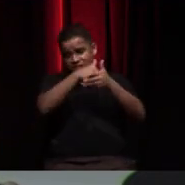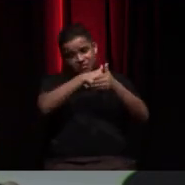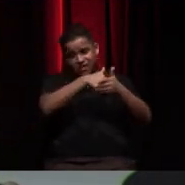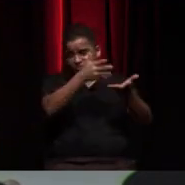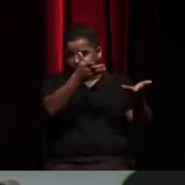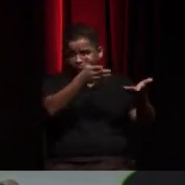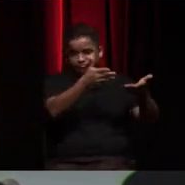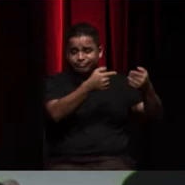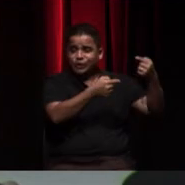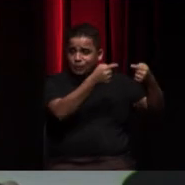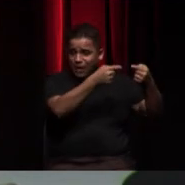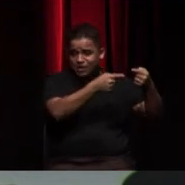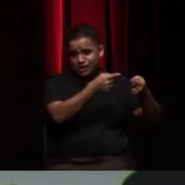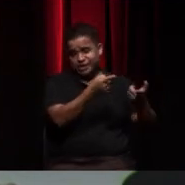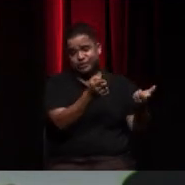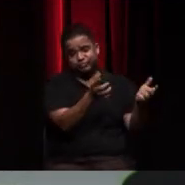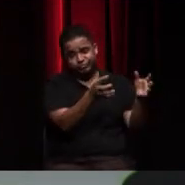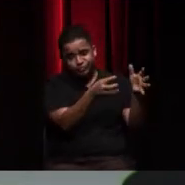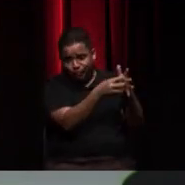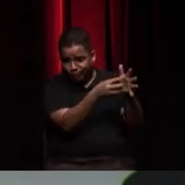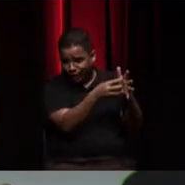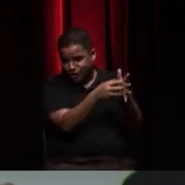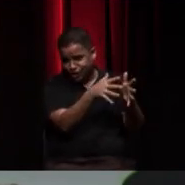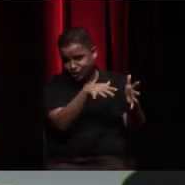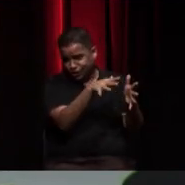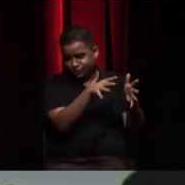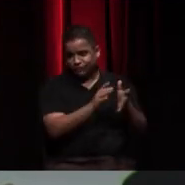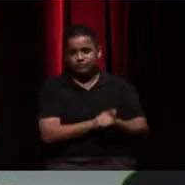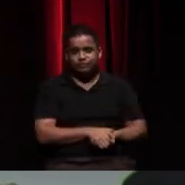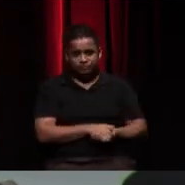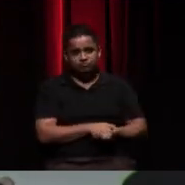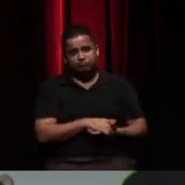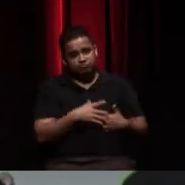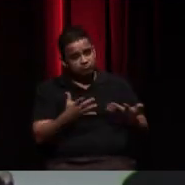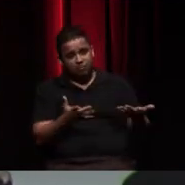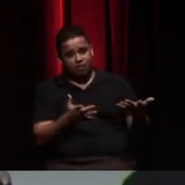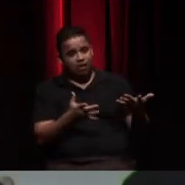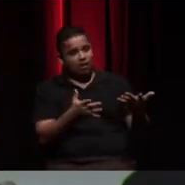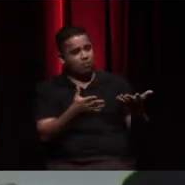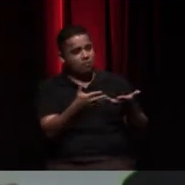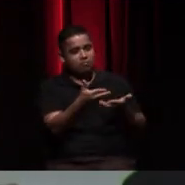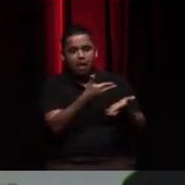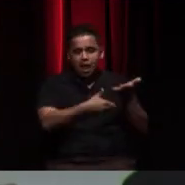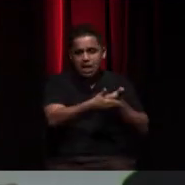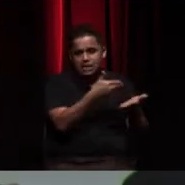“But they are not getting paid by the party.” Ok, but they take the party’ bus. It’s an intimate relationship.